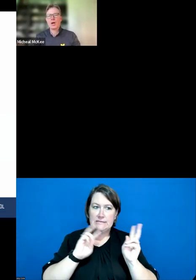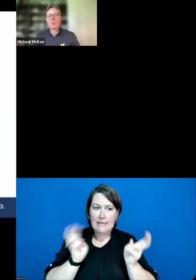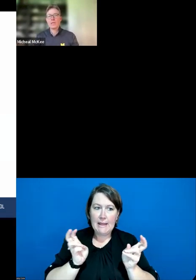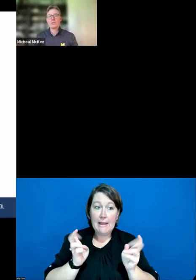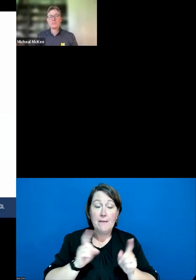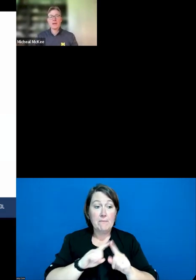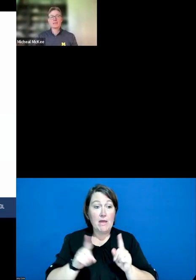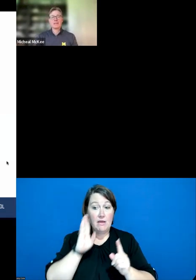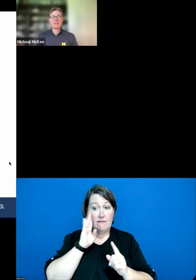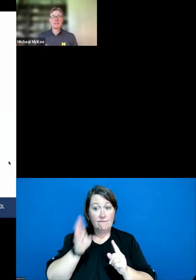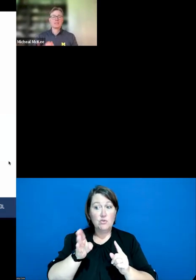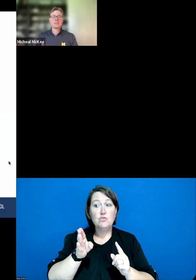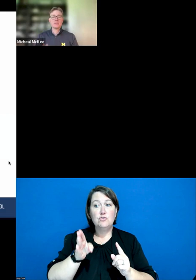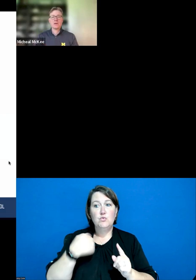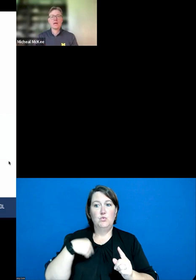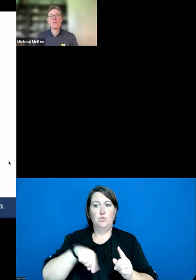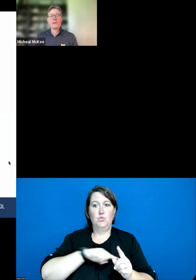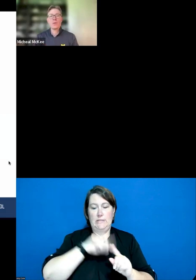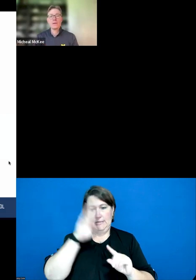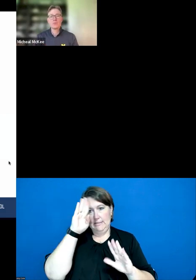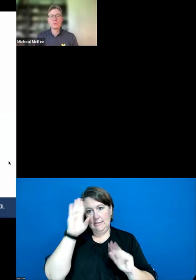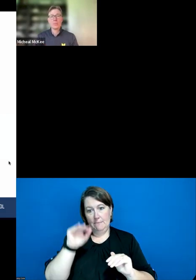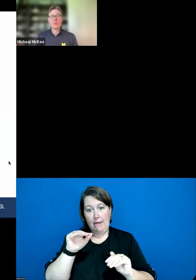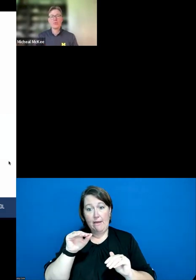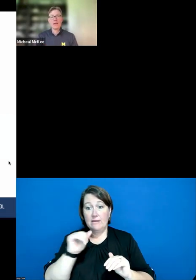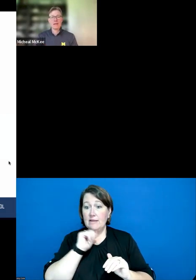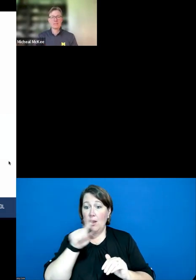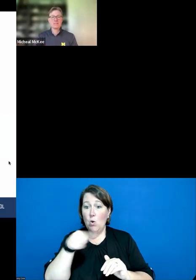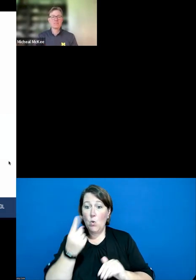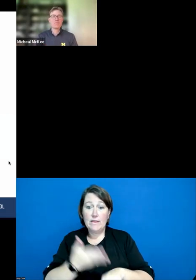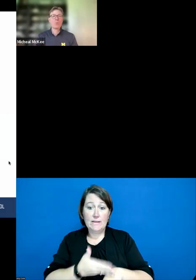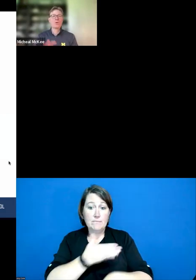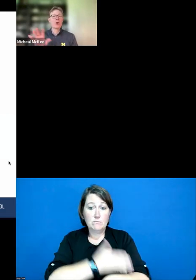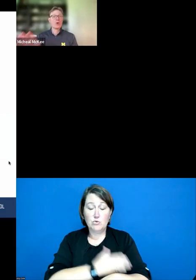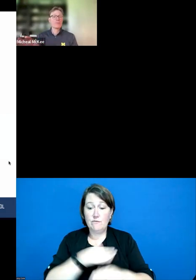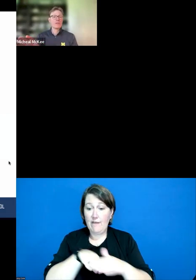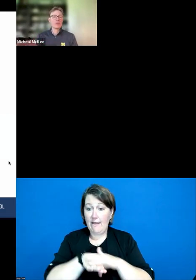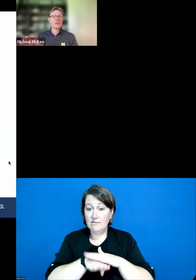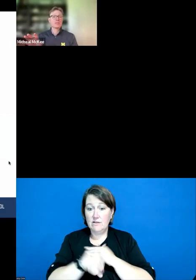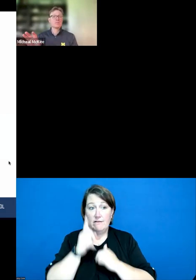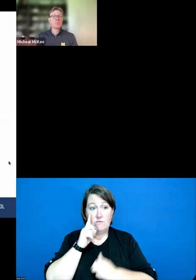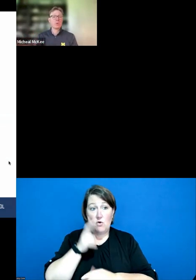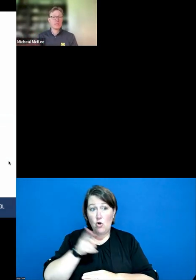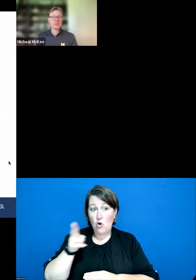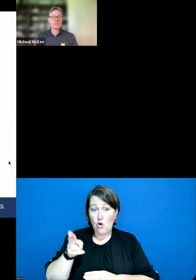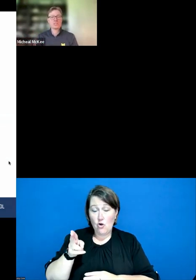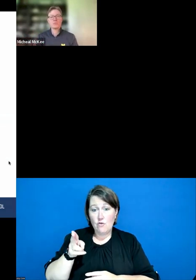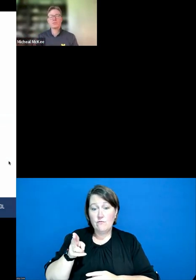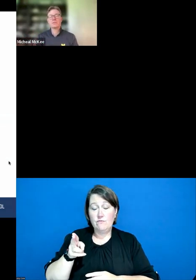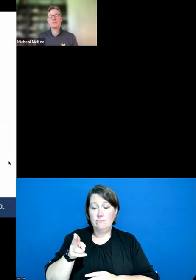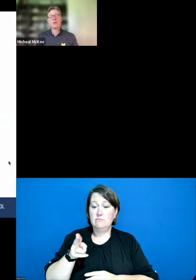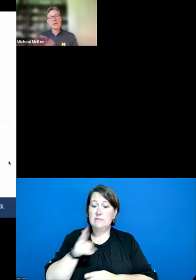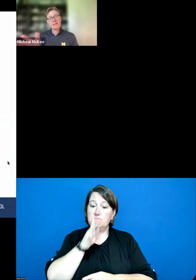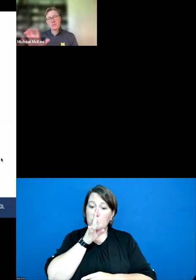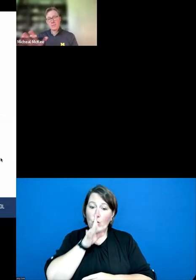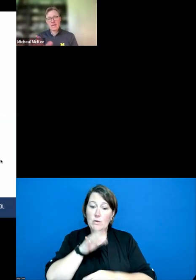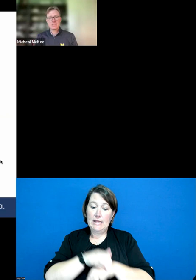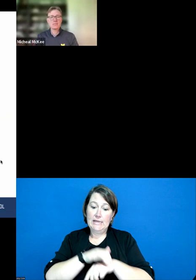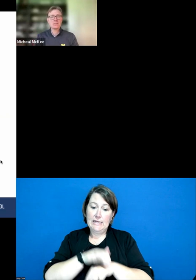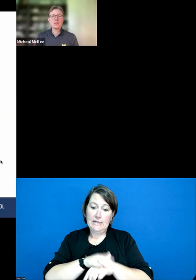we expect that this is not only going to improve access for hard of hearing, spoken English users, and in some cases,